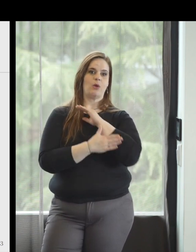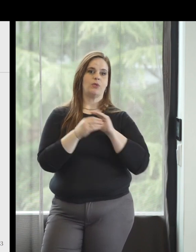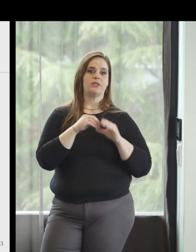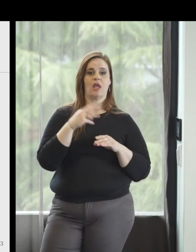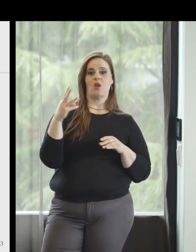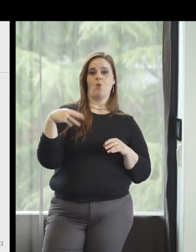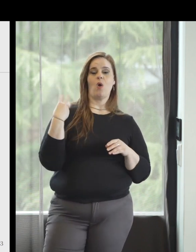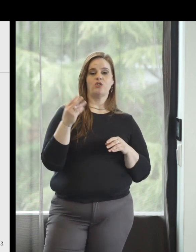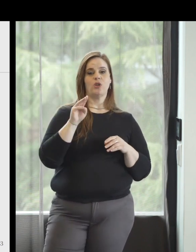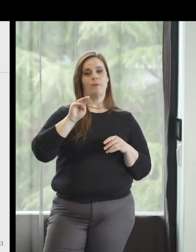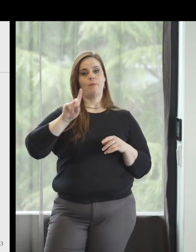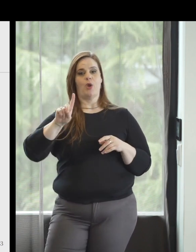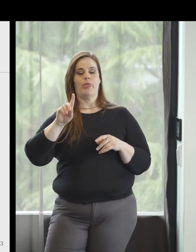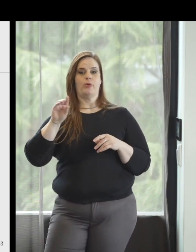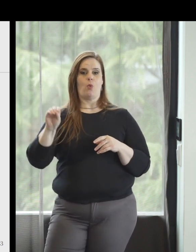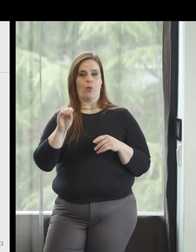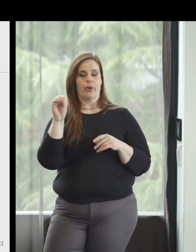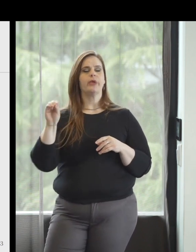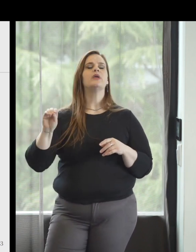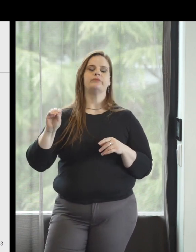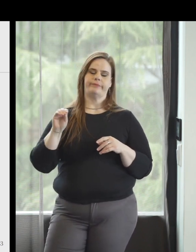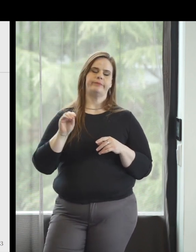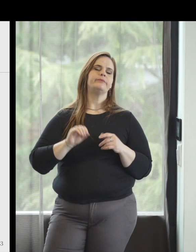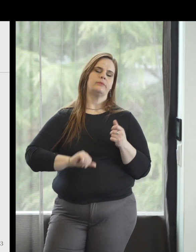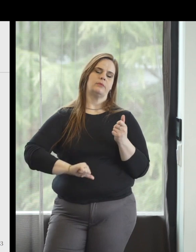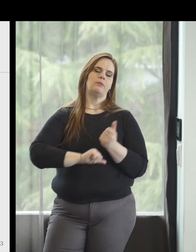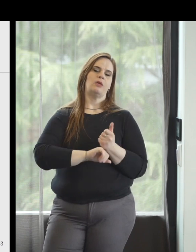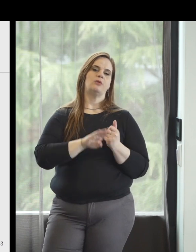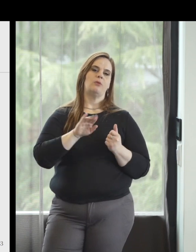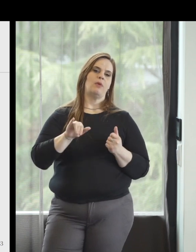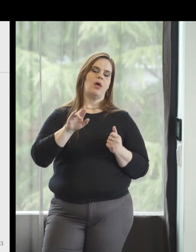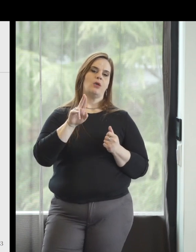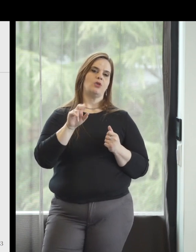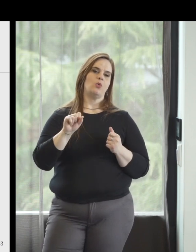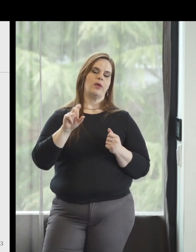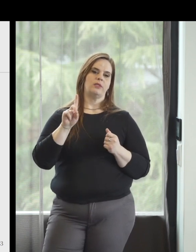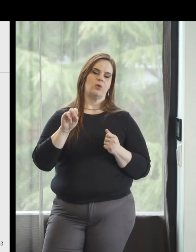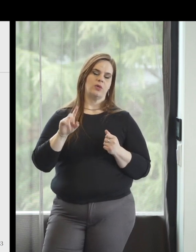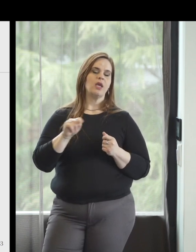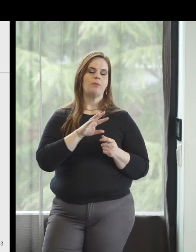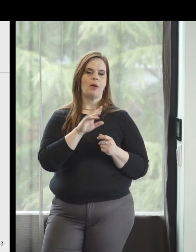and Oregon and that is sponsored by the USDOT ITS 4 US but we also have a